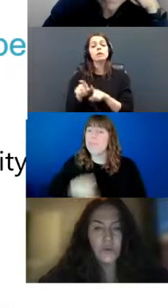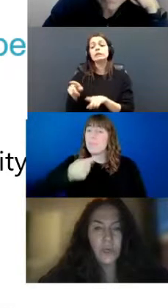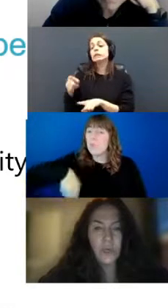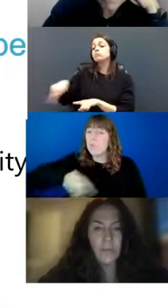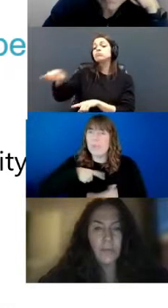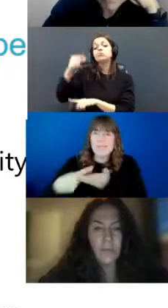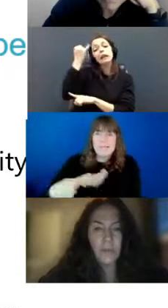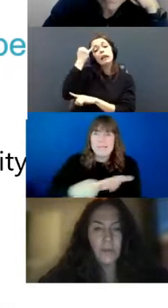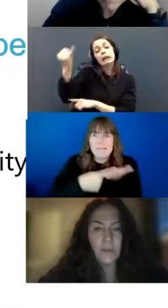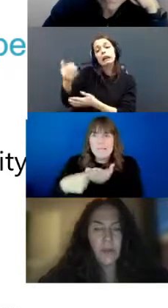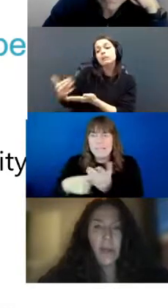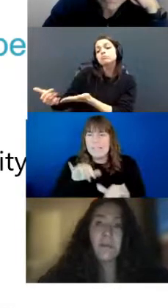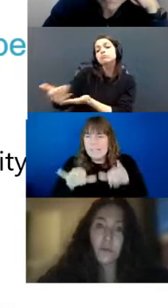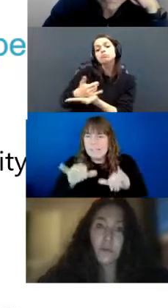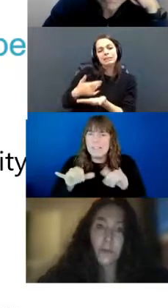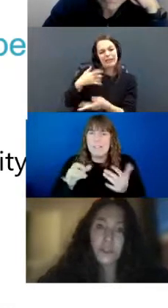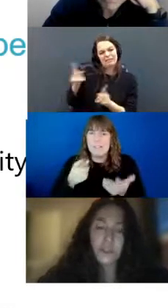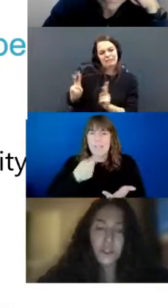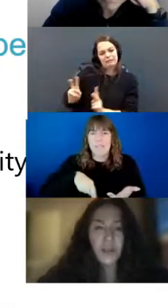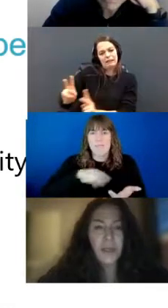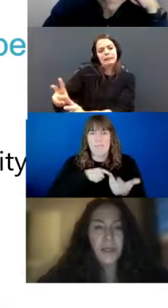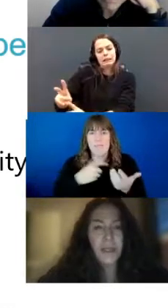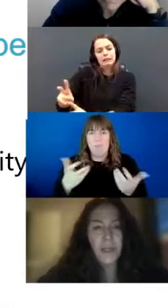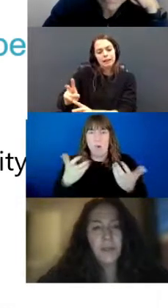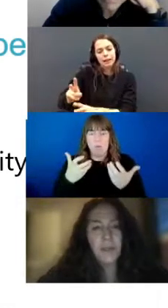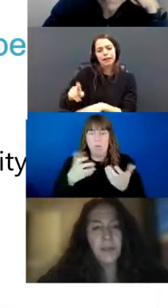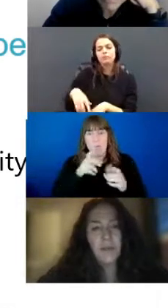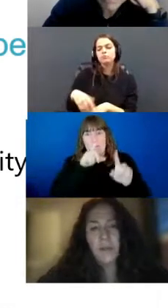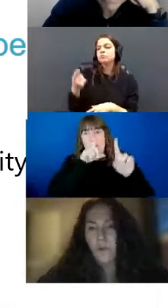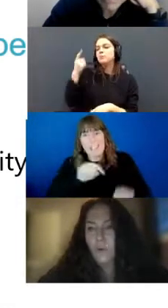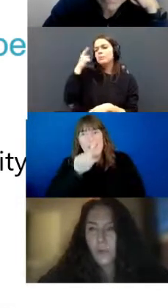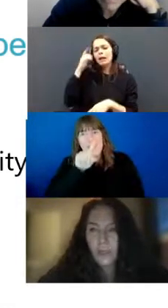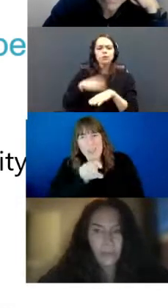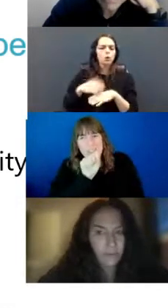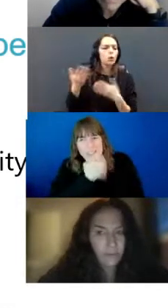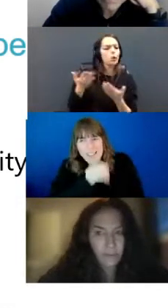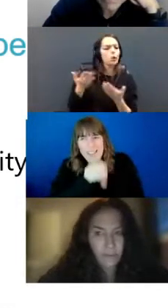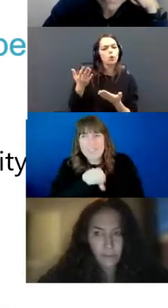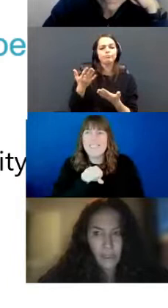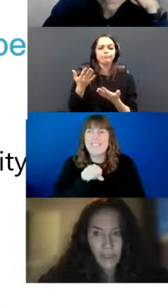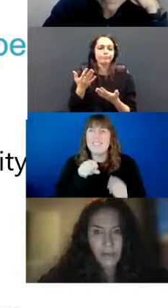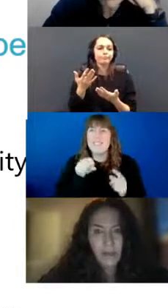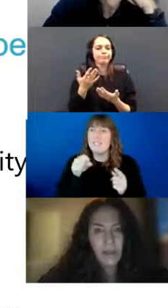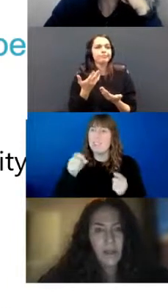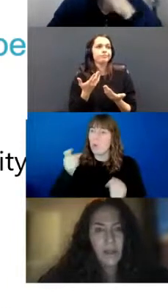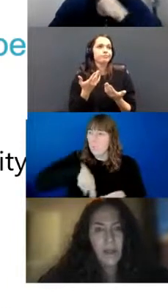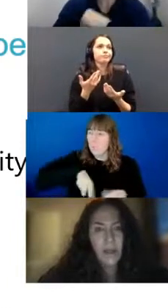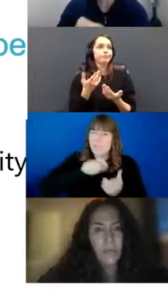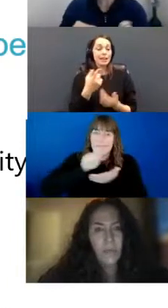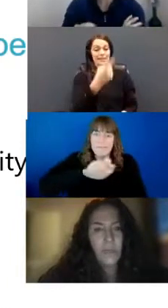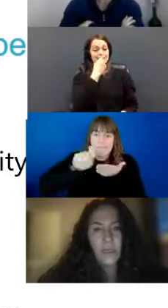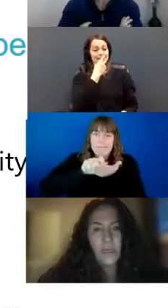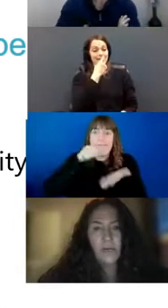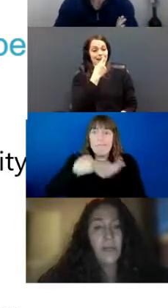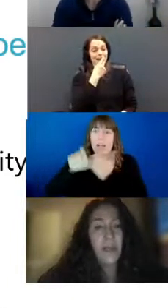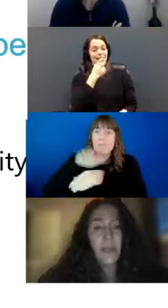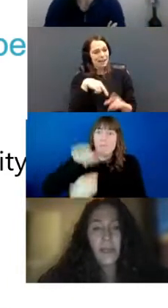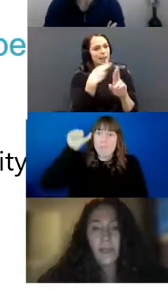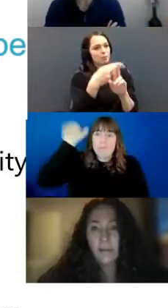um answer your question but um they were writing letters to the mps um writing letters to mlas